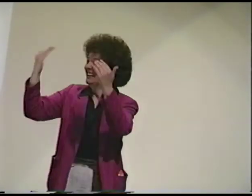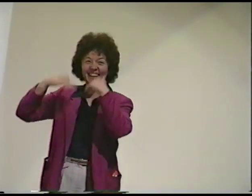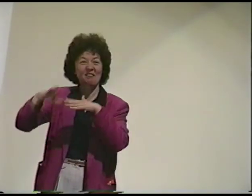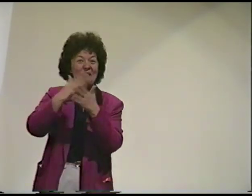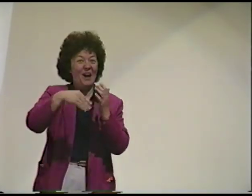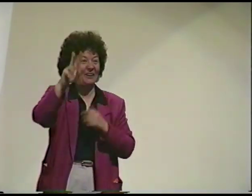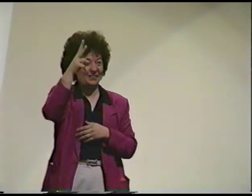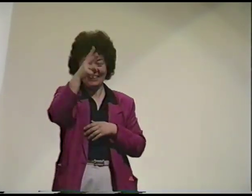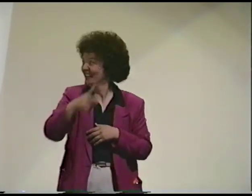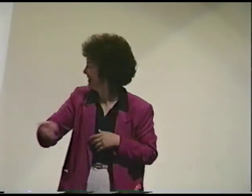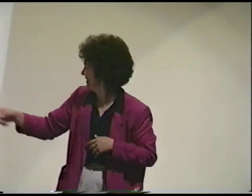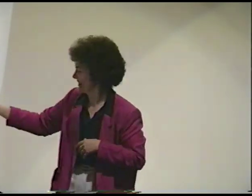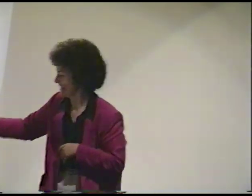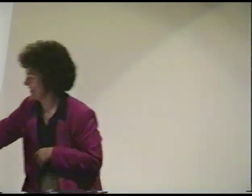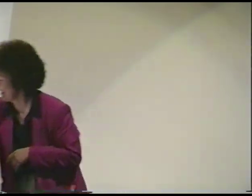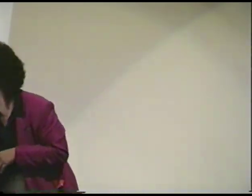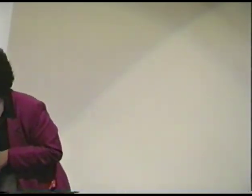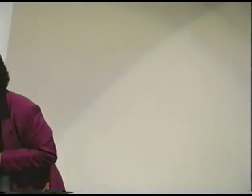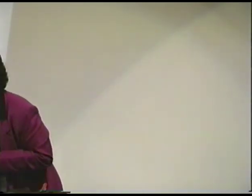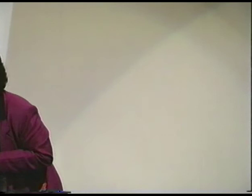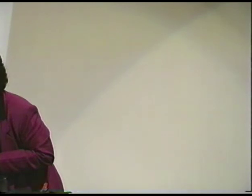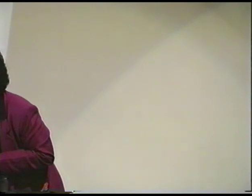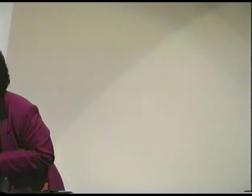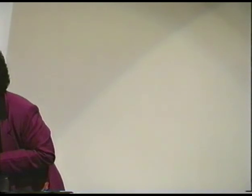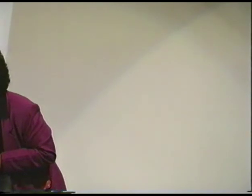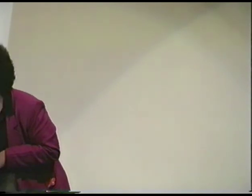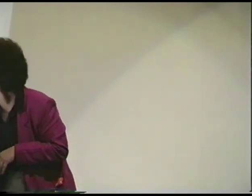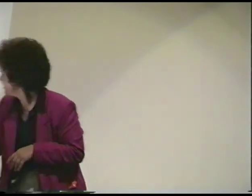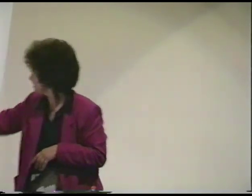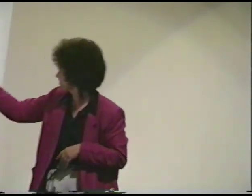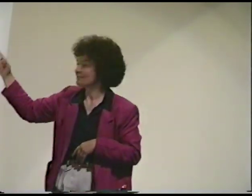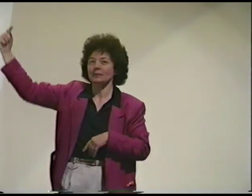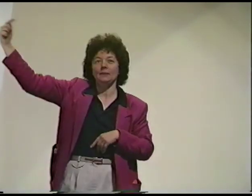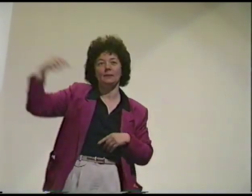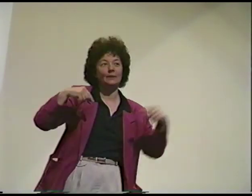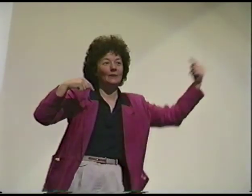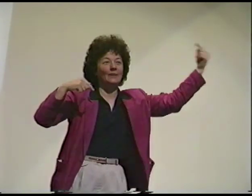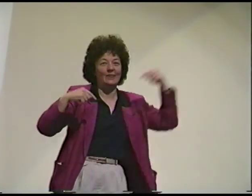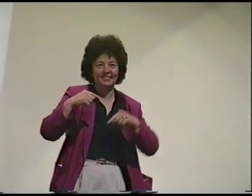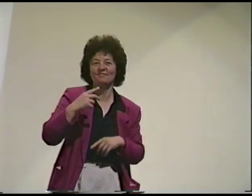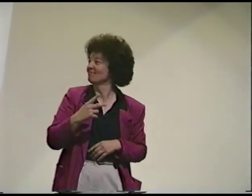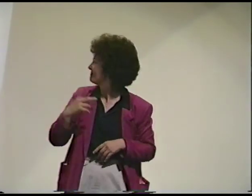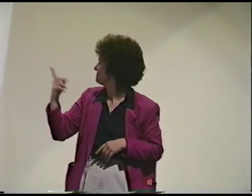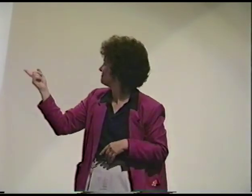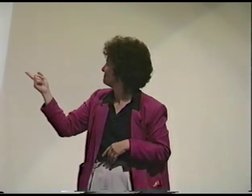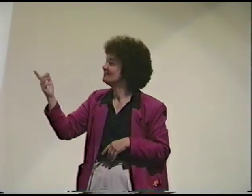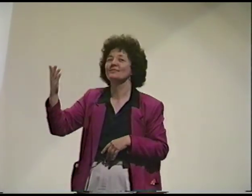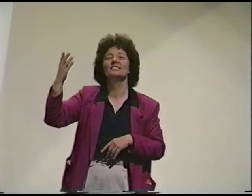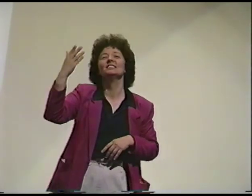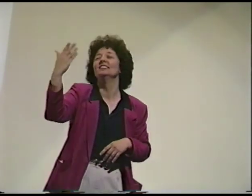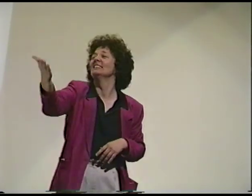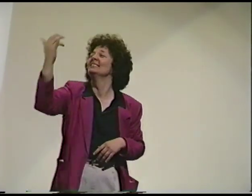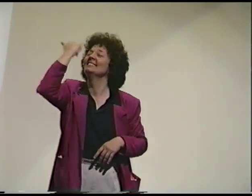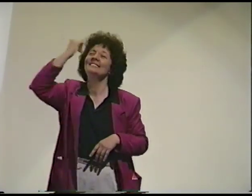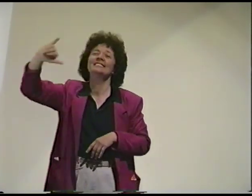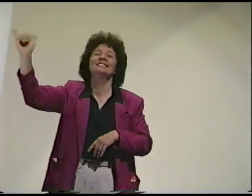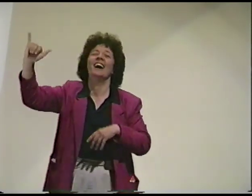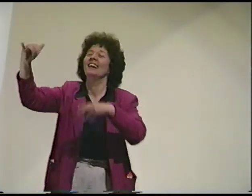It's kind of a bit much, a little bit sickly, sweet. But and then I have part 2.